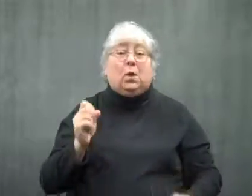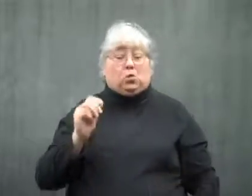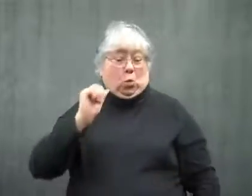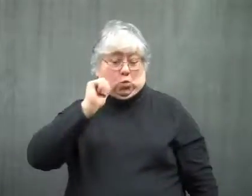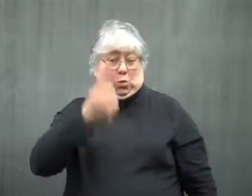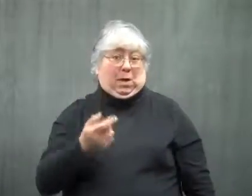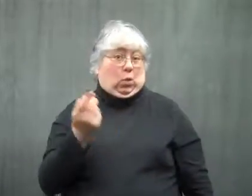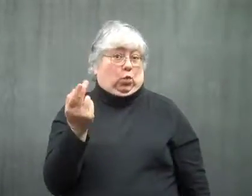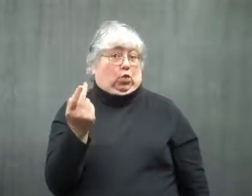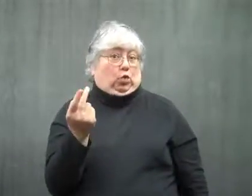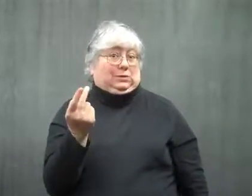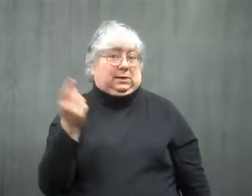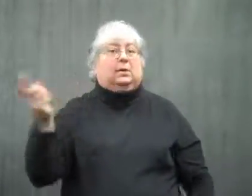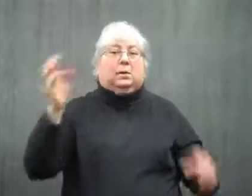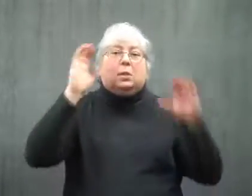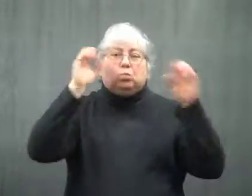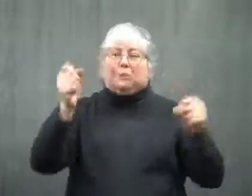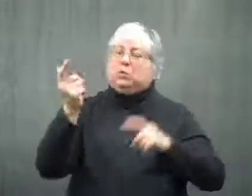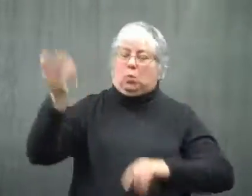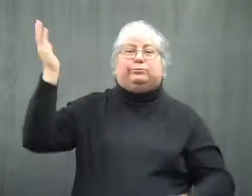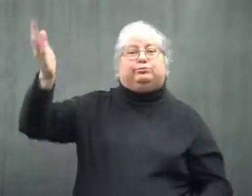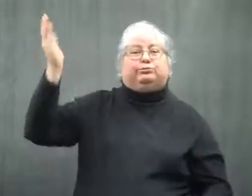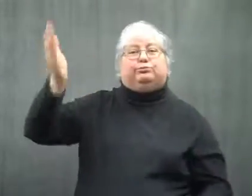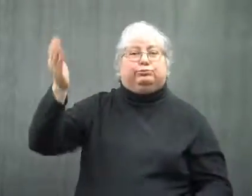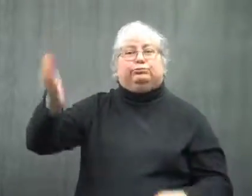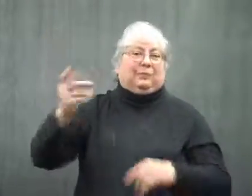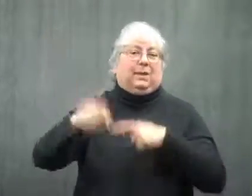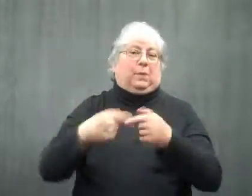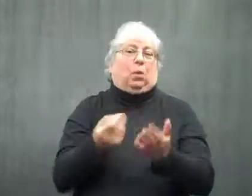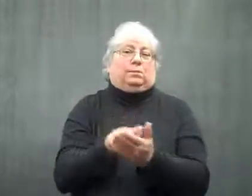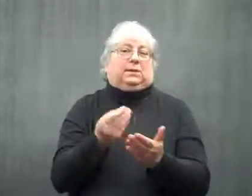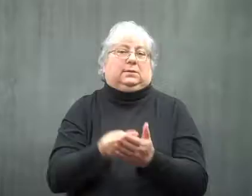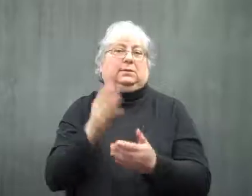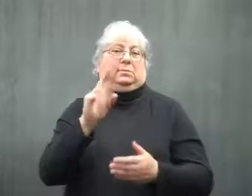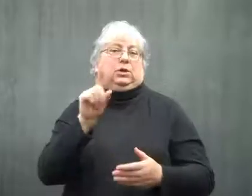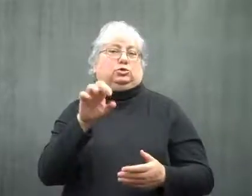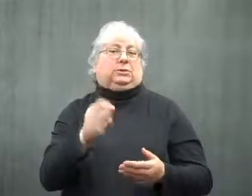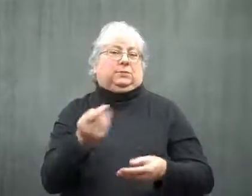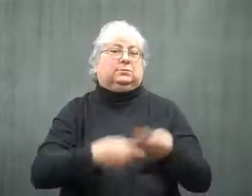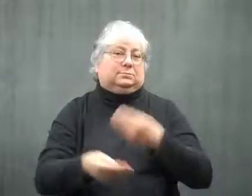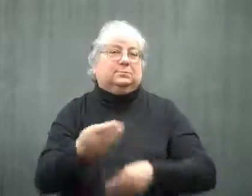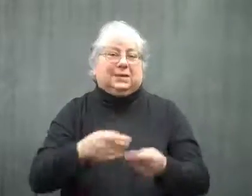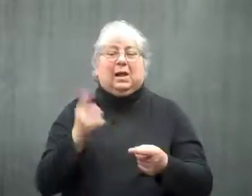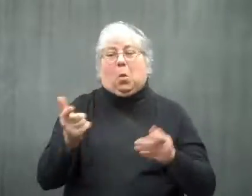Tomorrow, Thursday, Obama will give a speech about the budget.